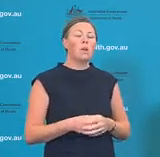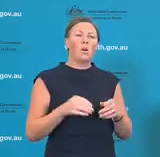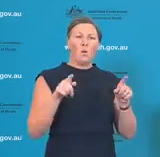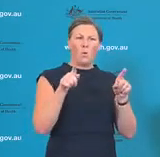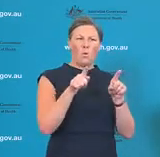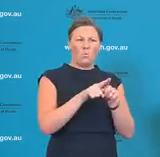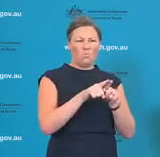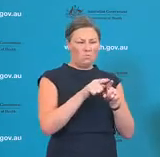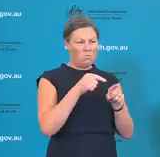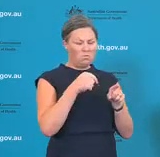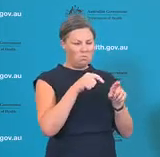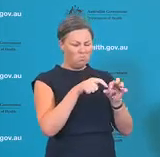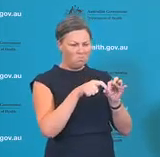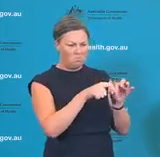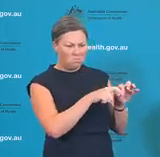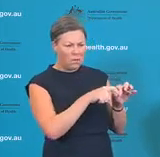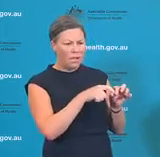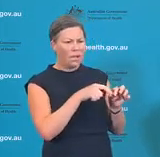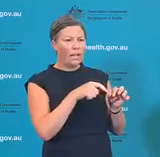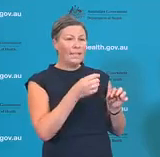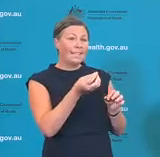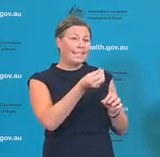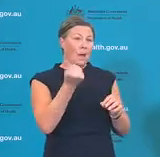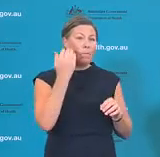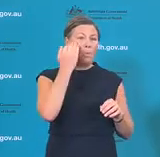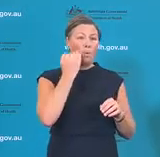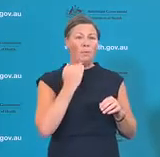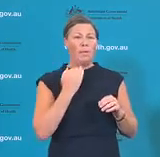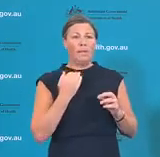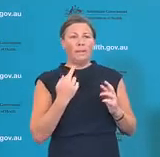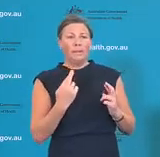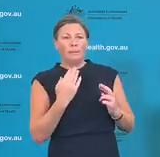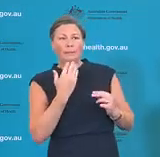if you have a comment for those women who are hoping that this will restart soon, what it means for